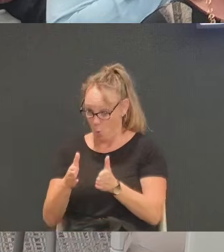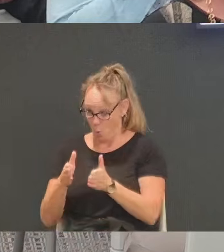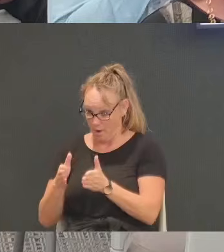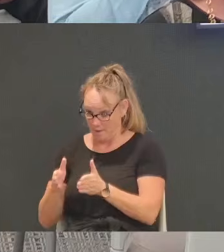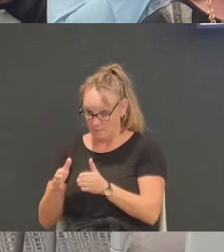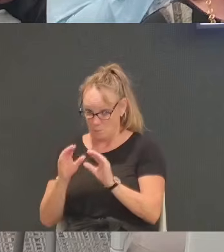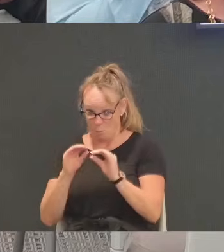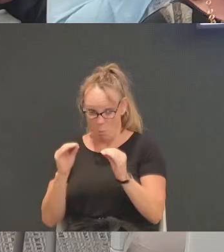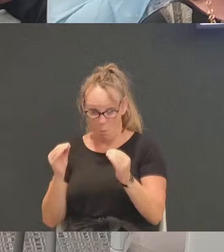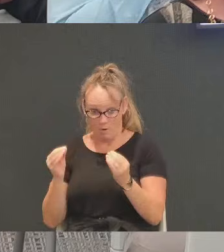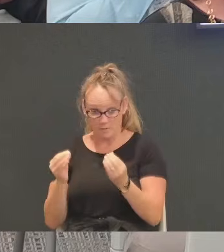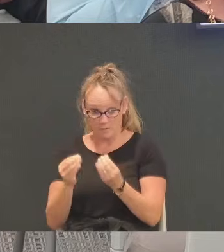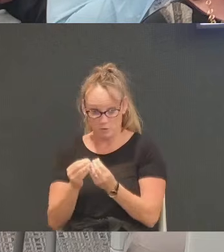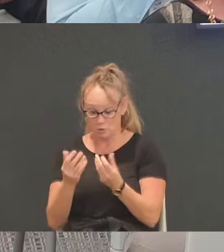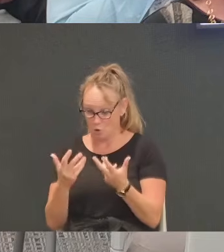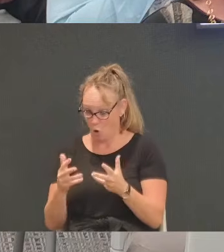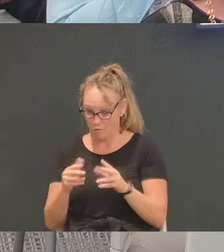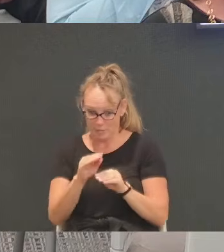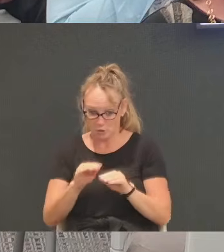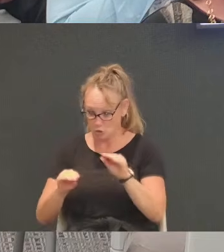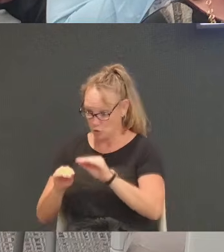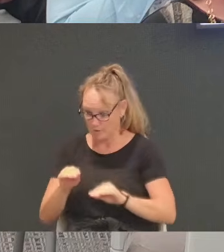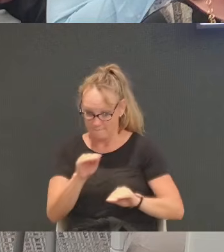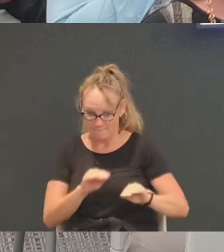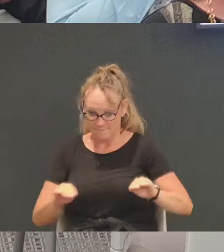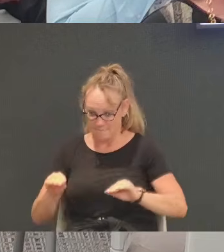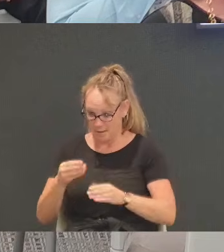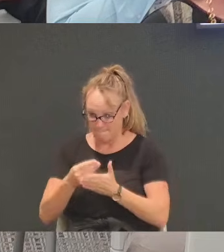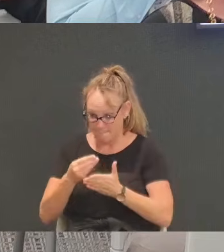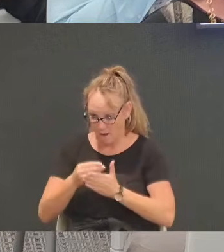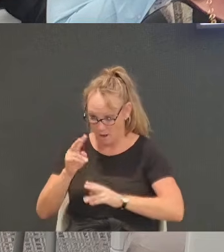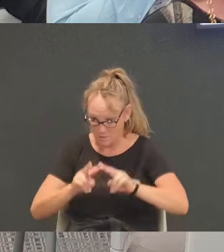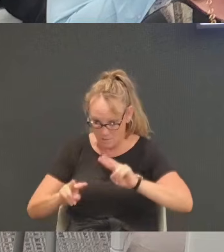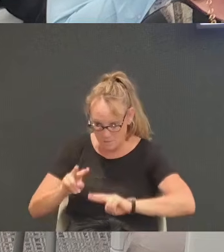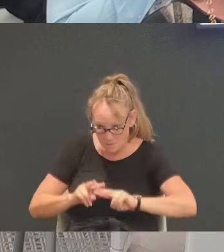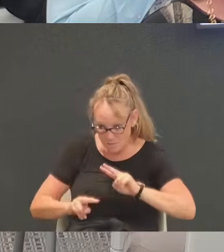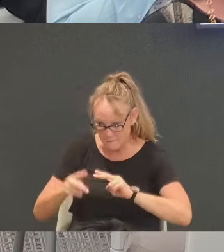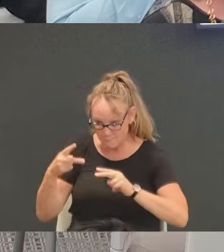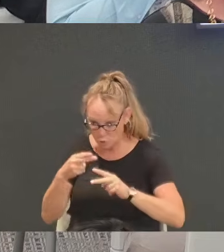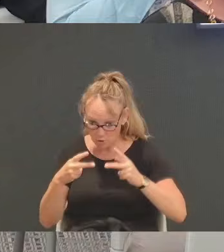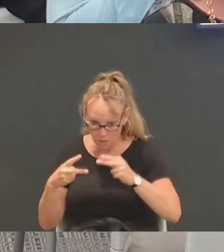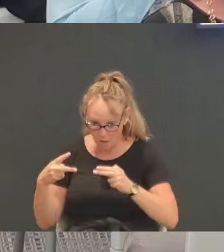already shifting money to be able to find cuts and things of that nature because you can't put